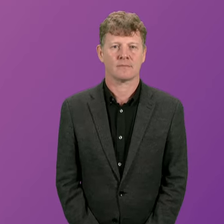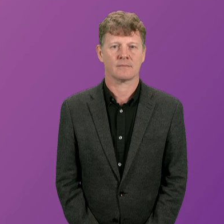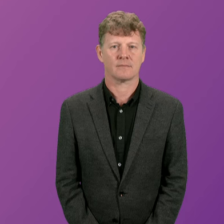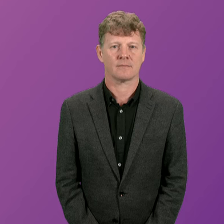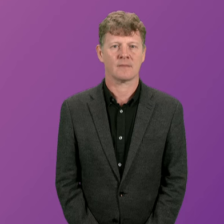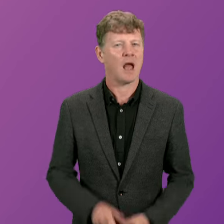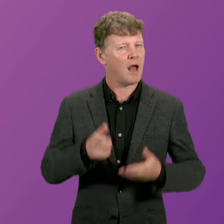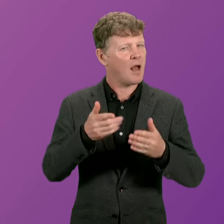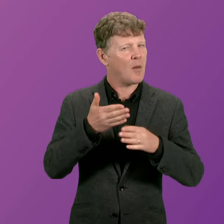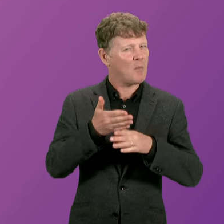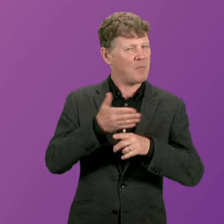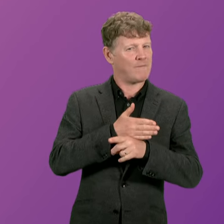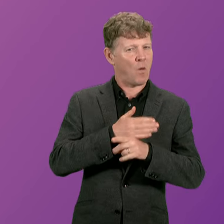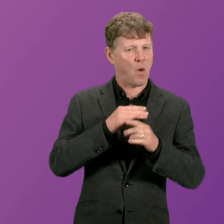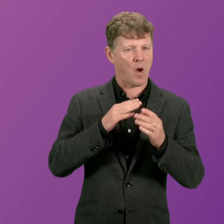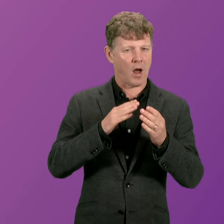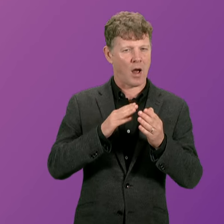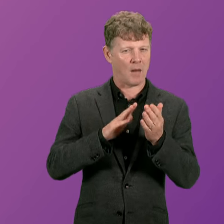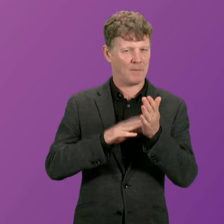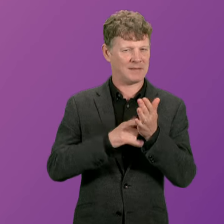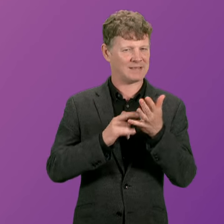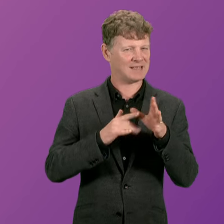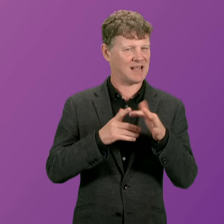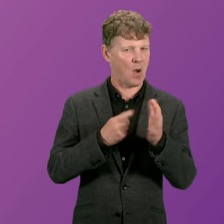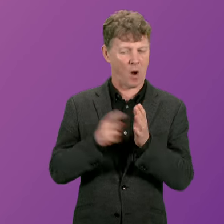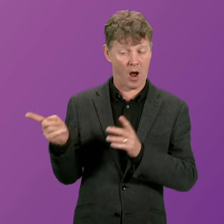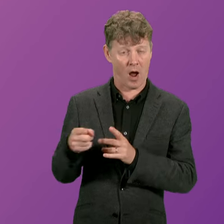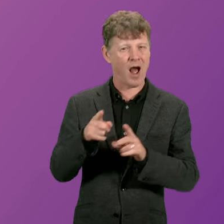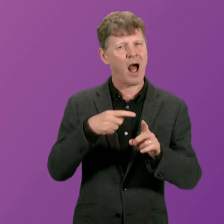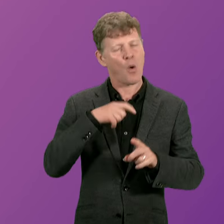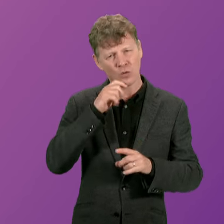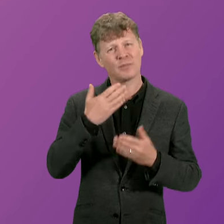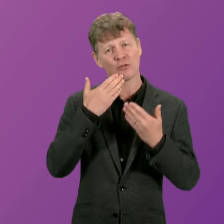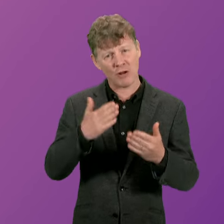Before I call Mr Sarwar, I say that I would be grateful if members conducted